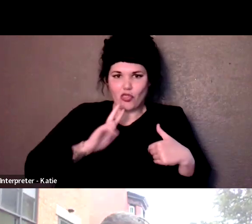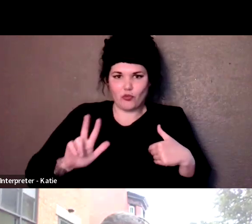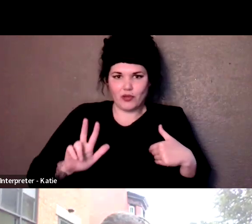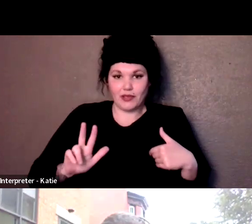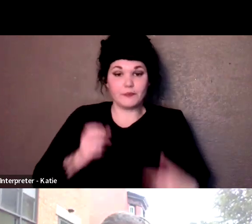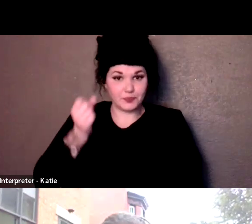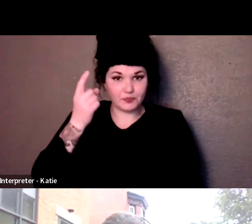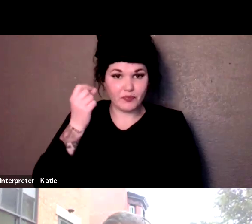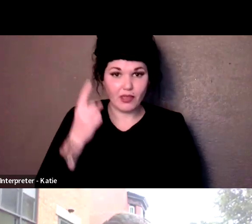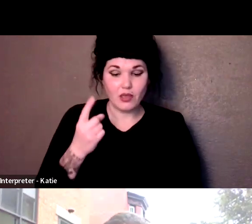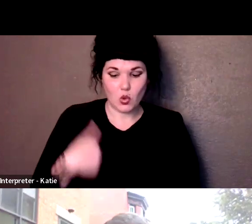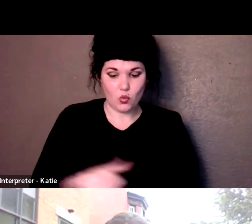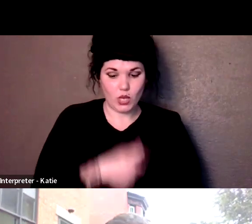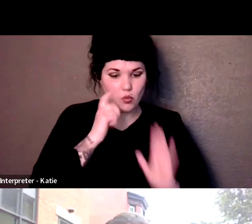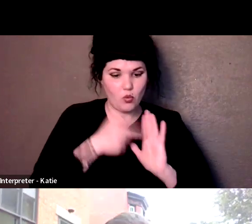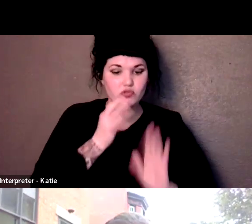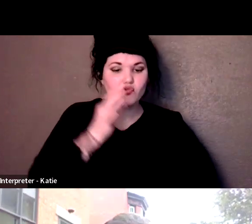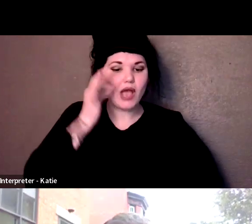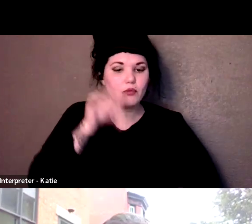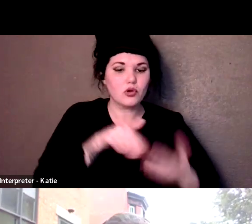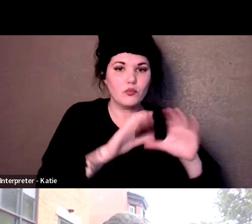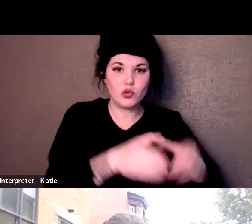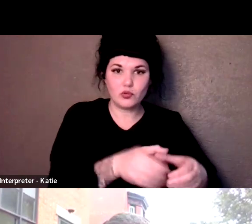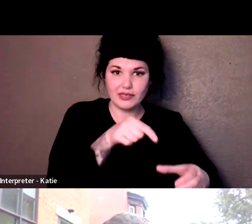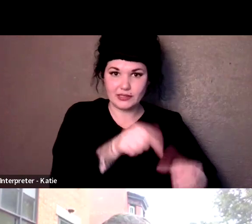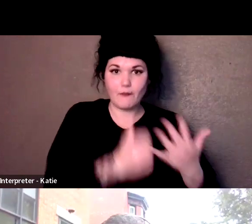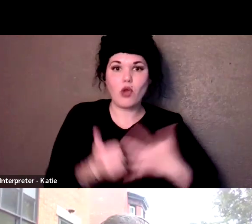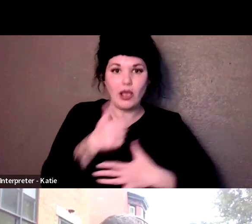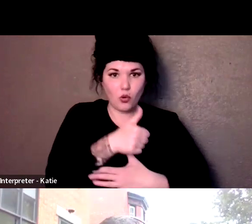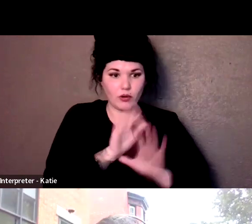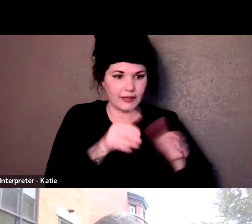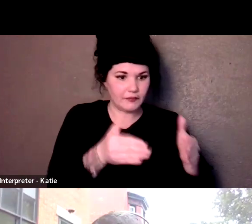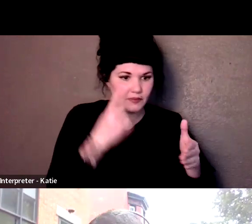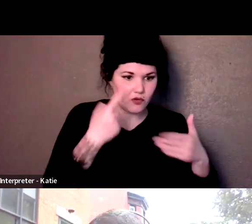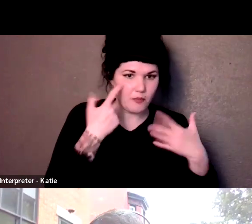the priority communities in terms of of the mental health issues that are faced there. We had